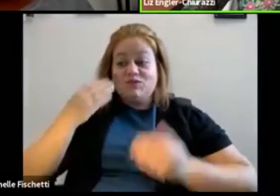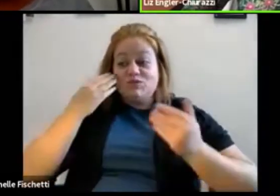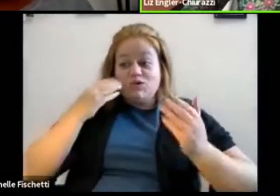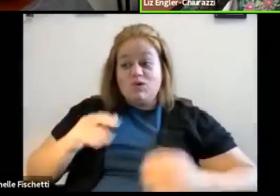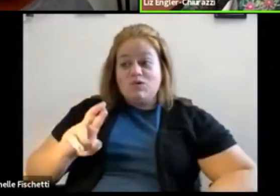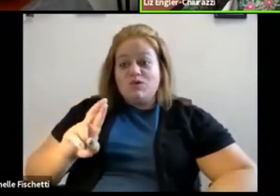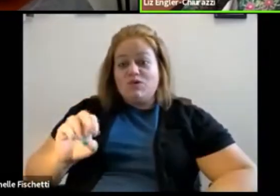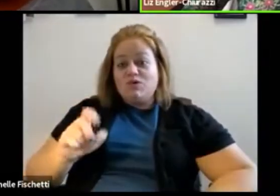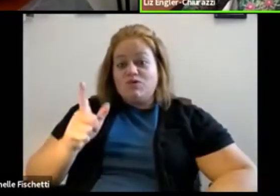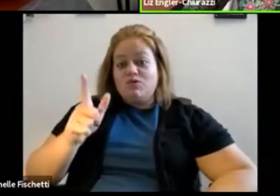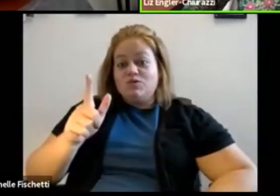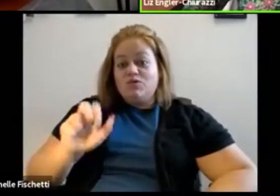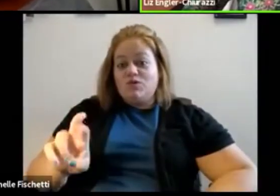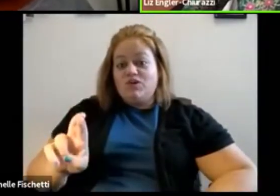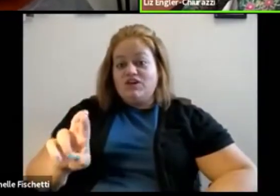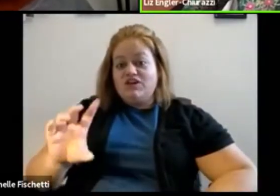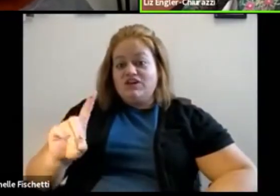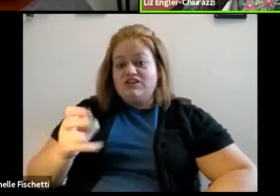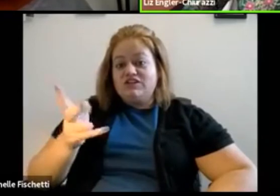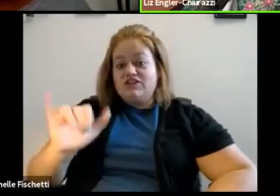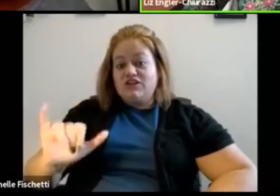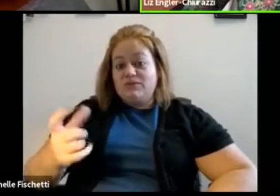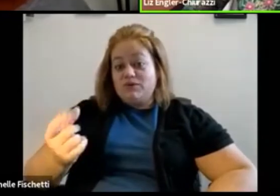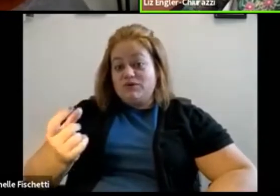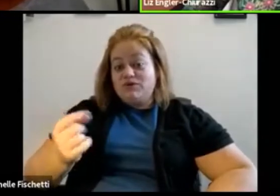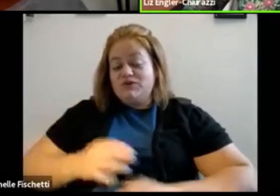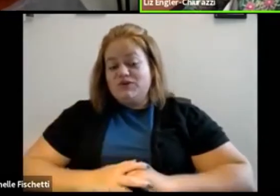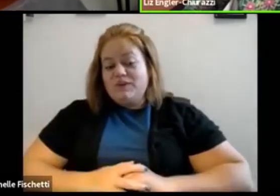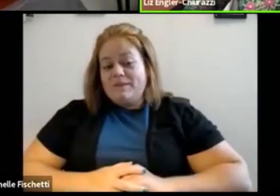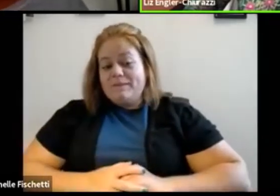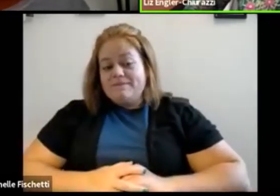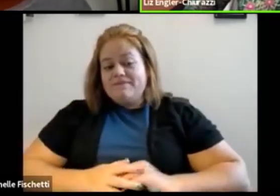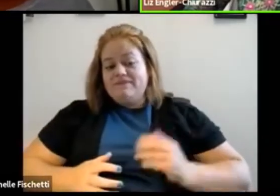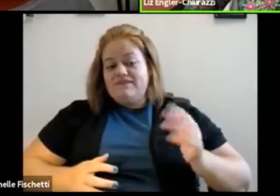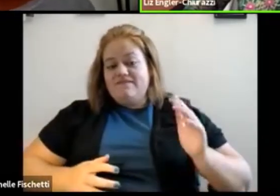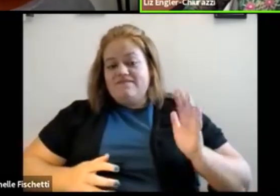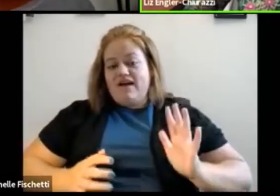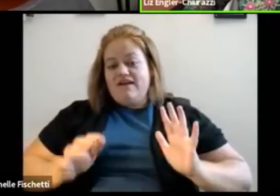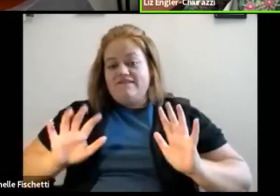works just at a high level is there's five people per team on a track at one